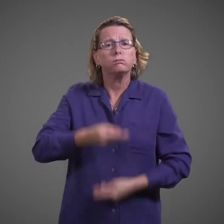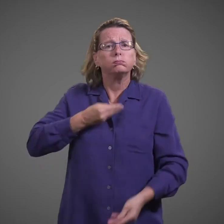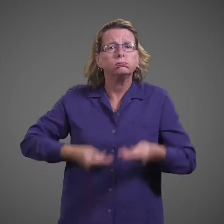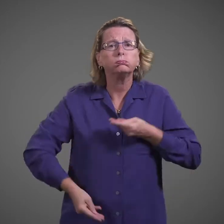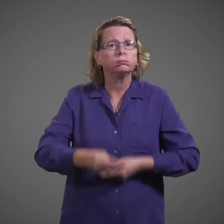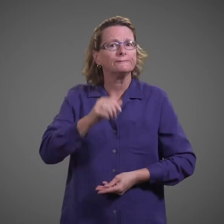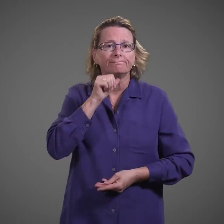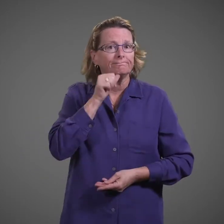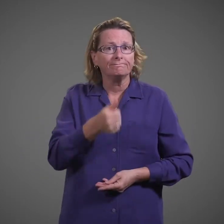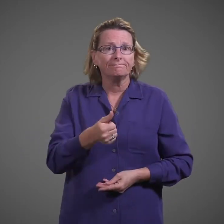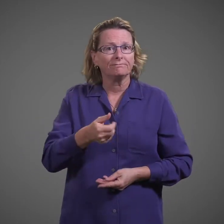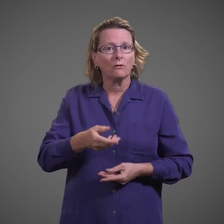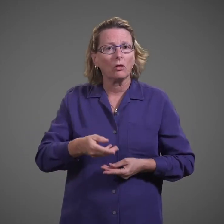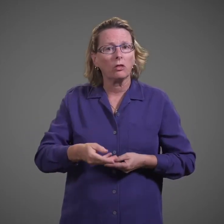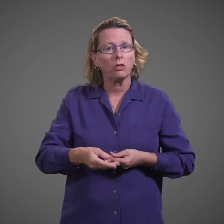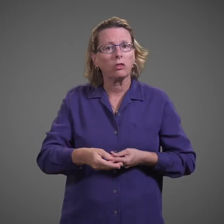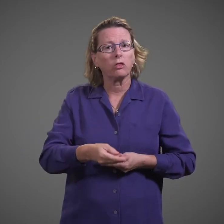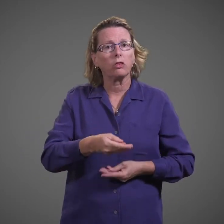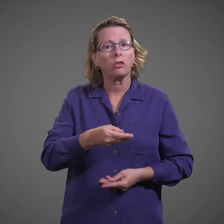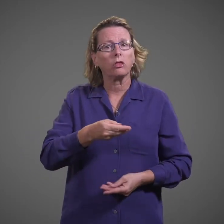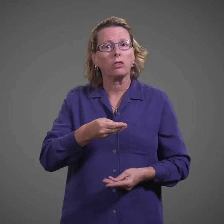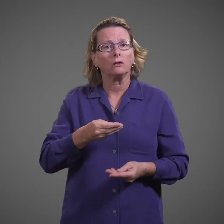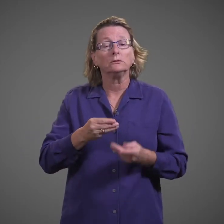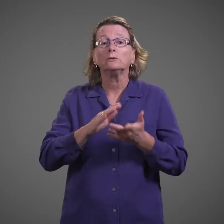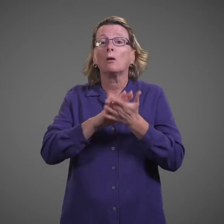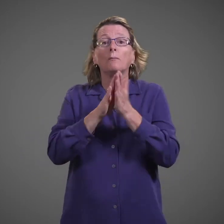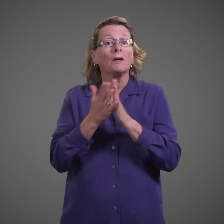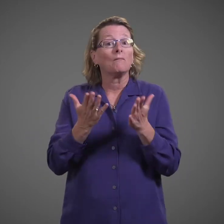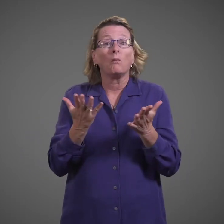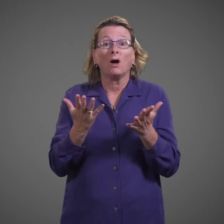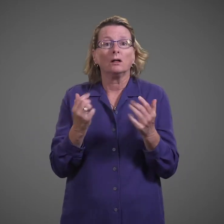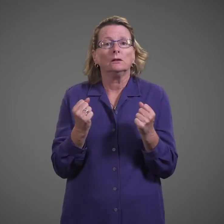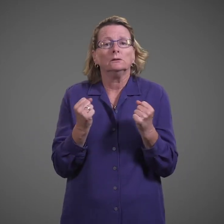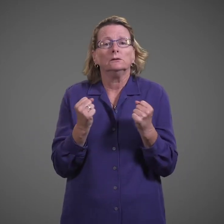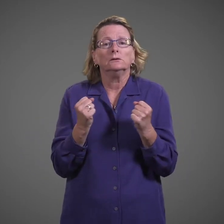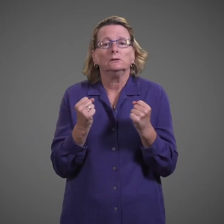This means that normal blood circulation in the body is slowed down with the result